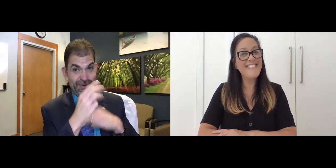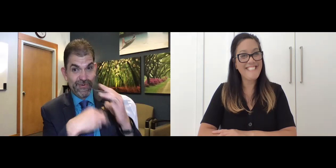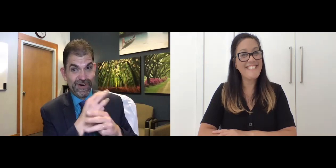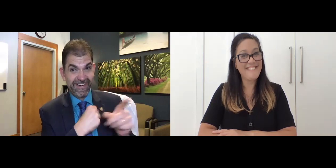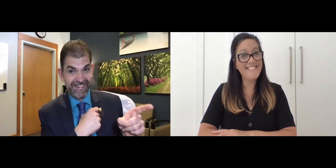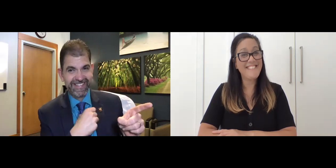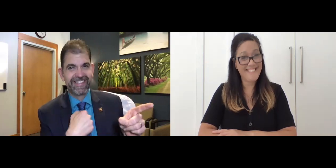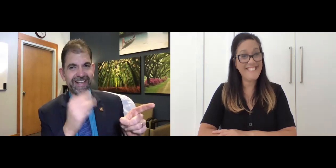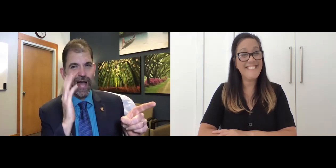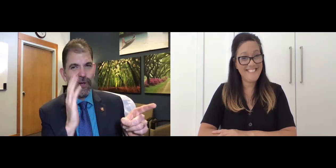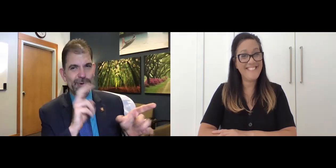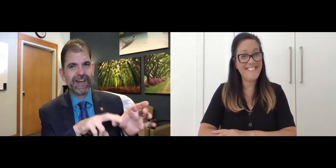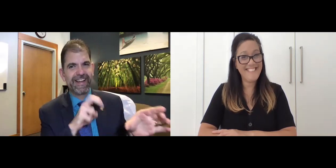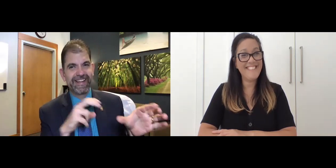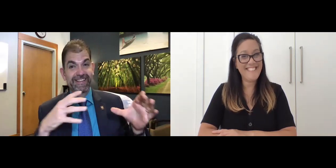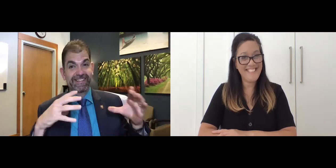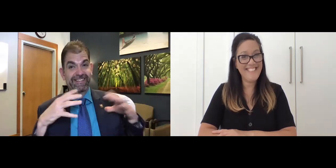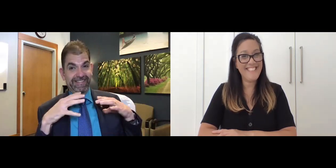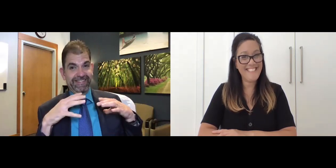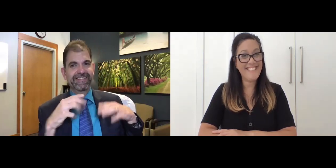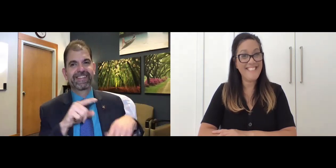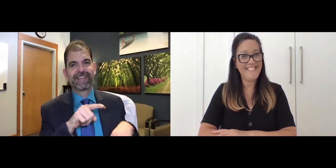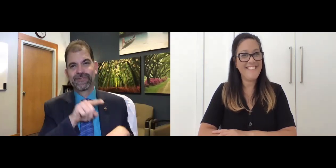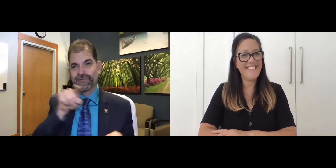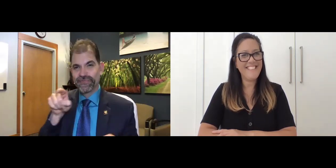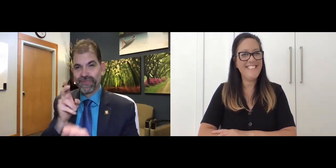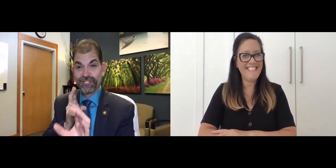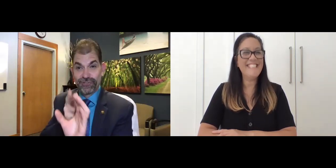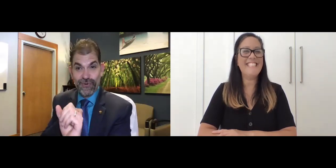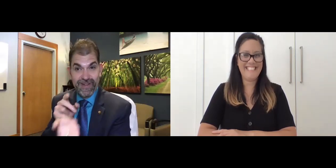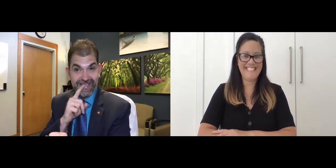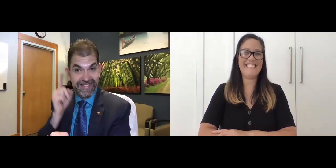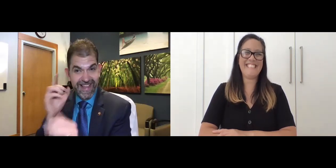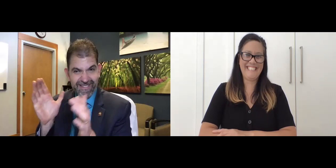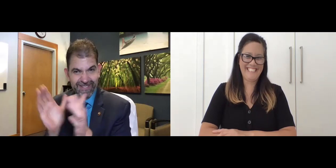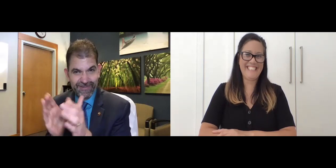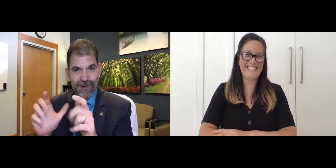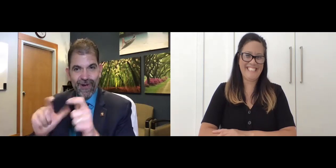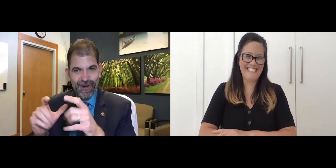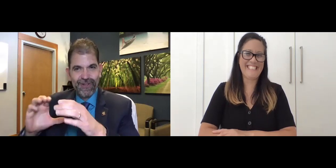But I was a little bit, you know, when I got tired of the hearing world, I could go take a vacation in the deaf world.